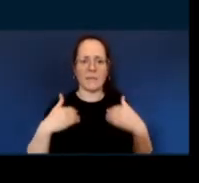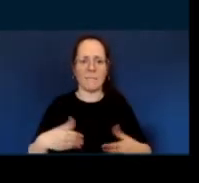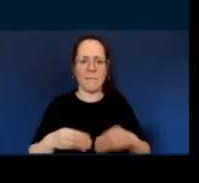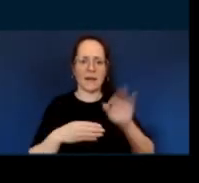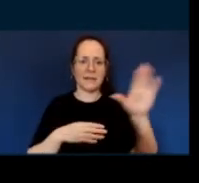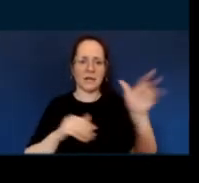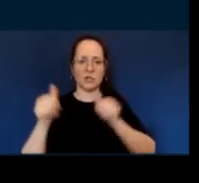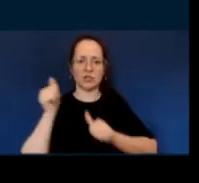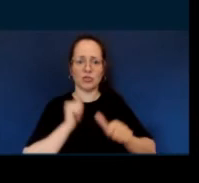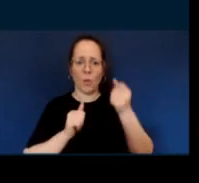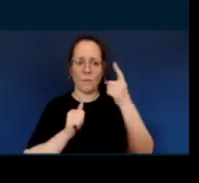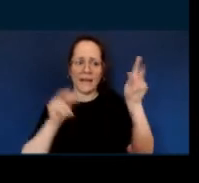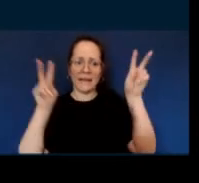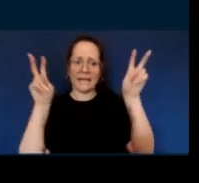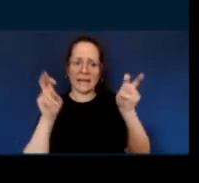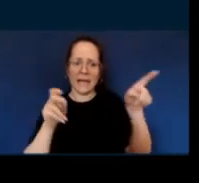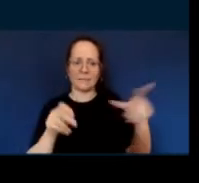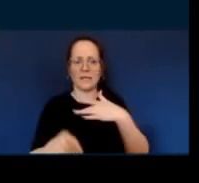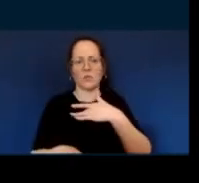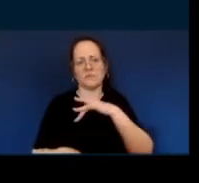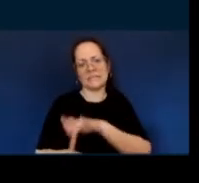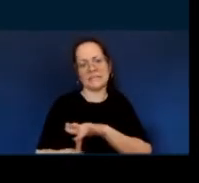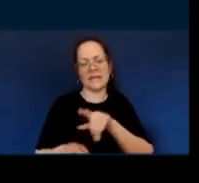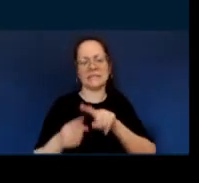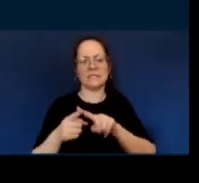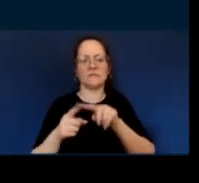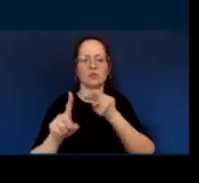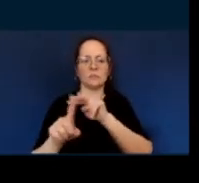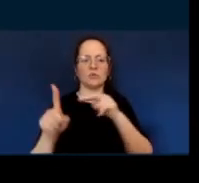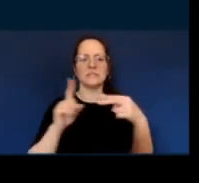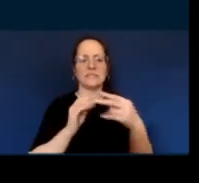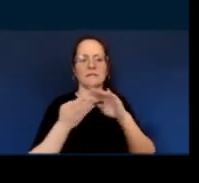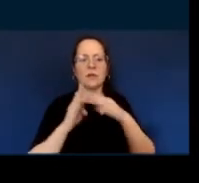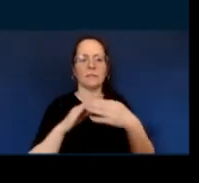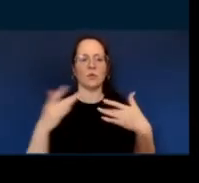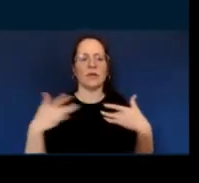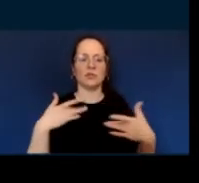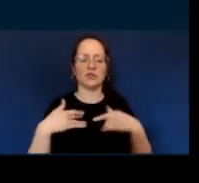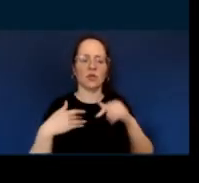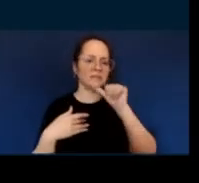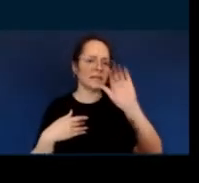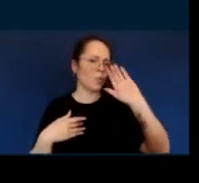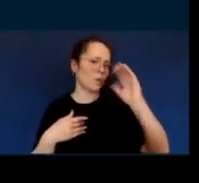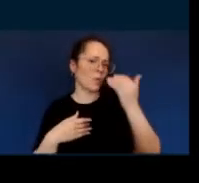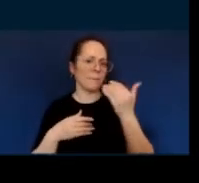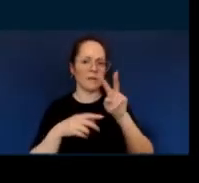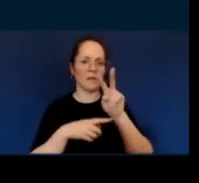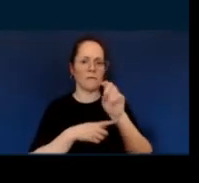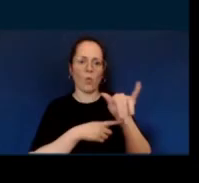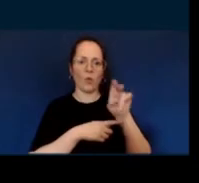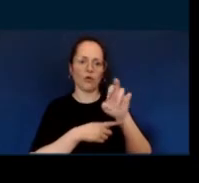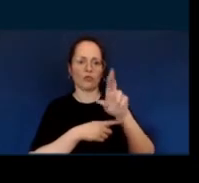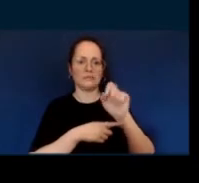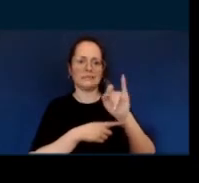BEING SENSITIVE TO PERCEIVED COMMUNITY CONCERNS AND DID NOT WANT TO APPEAR VOYEURISTICKISTIC IN SHOWING TOO MANY FEMALE BODIES.